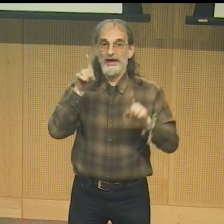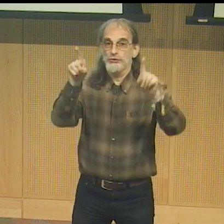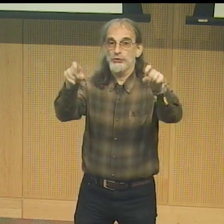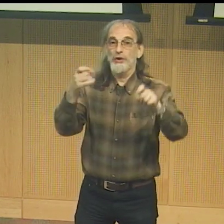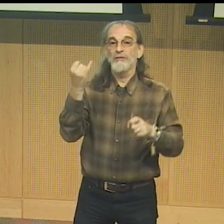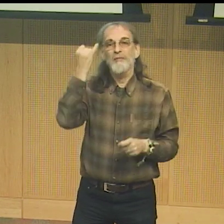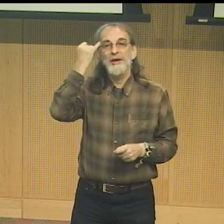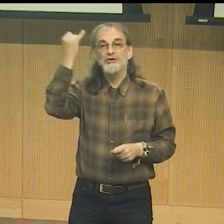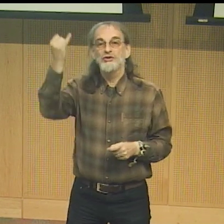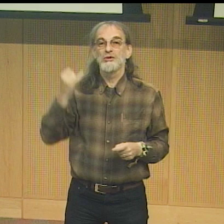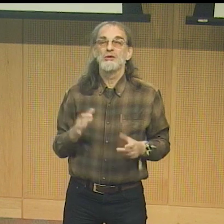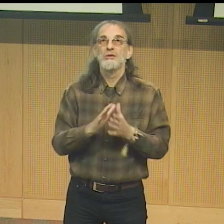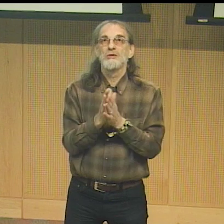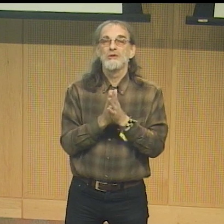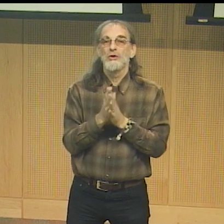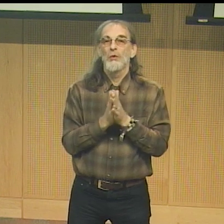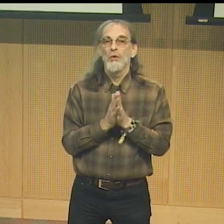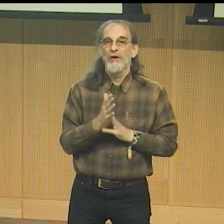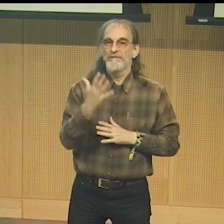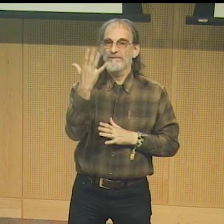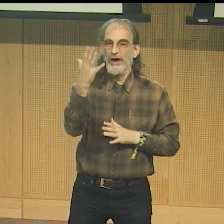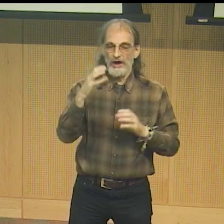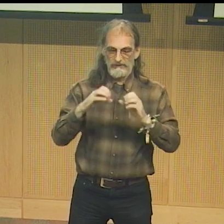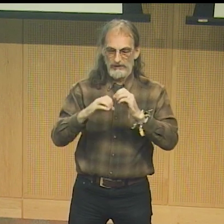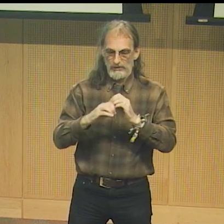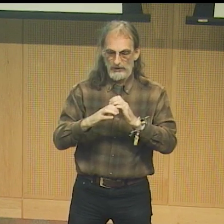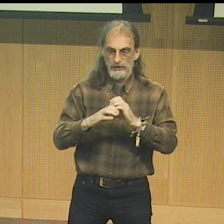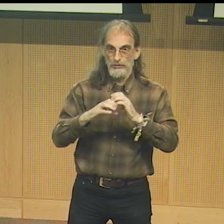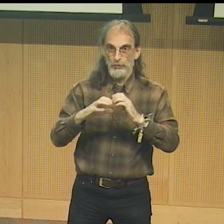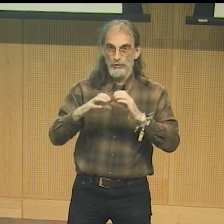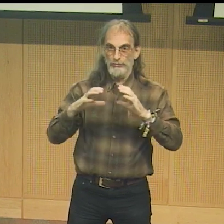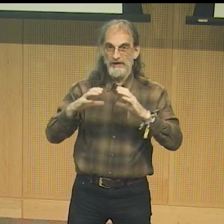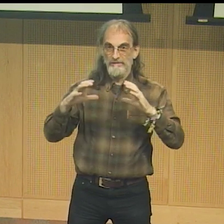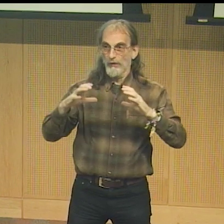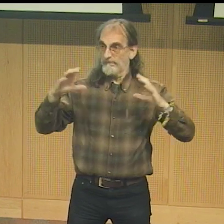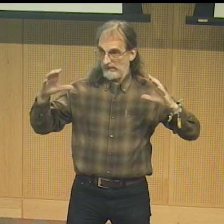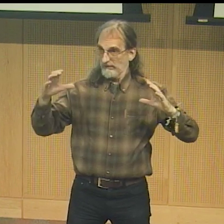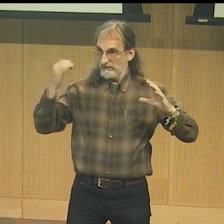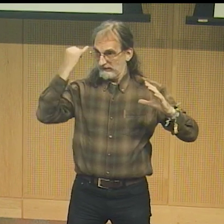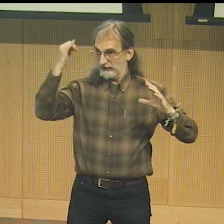Imagine a series of concentric circles as part of a model.